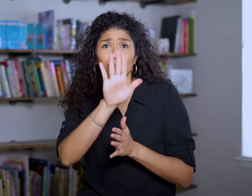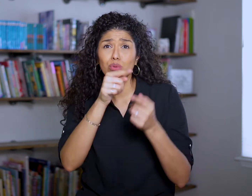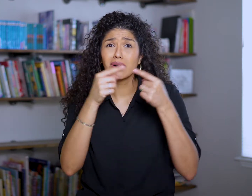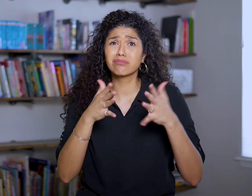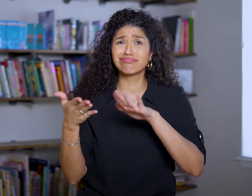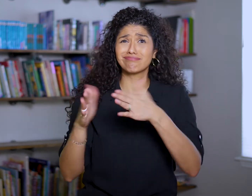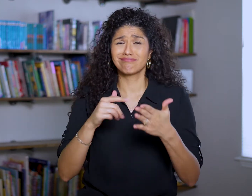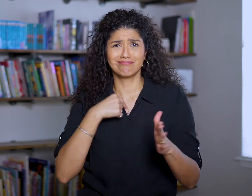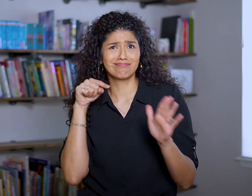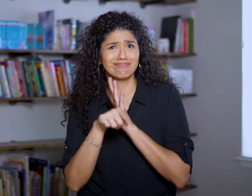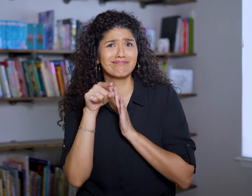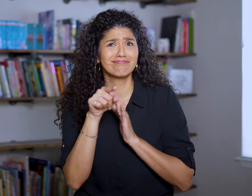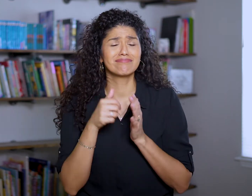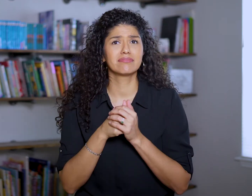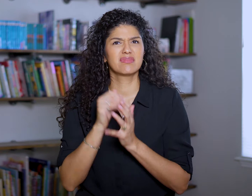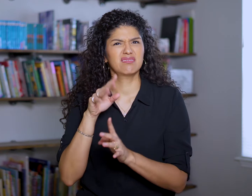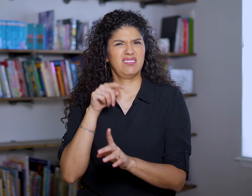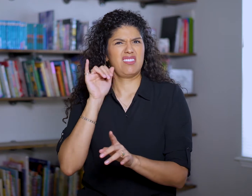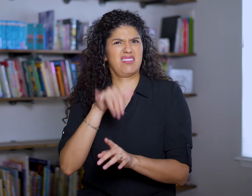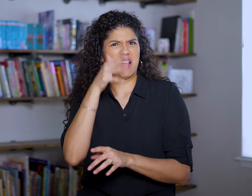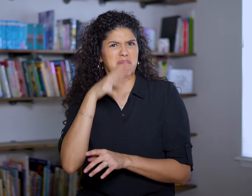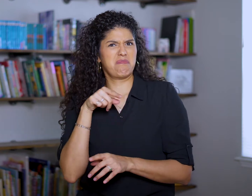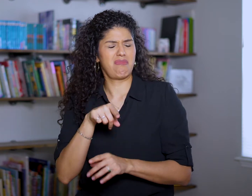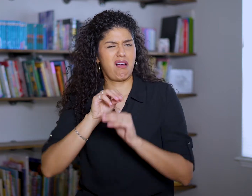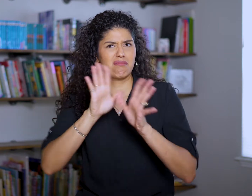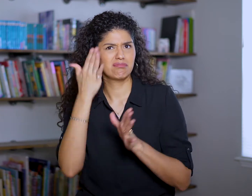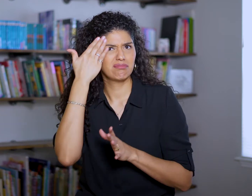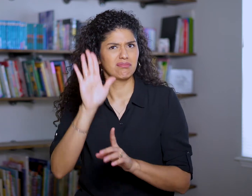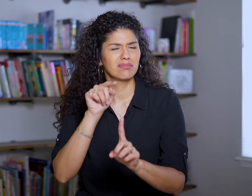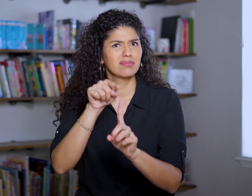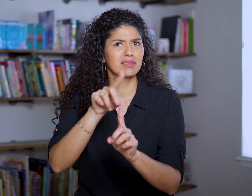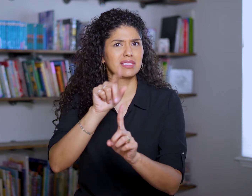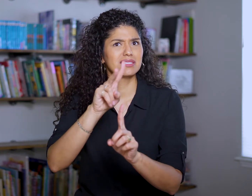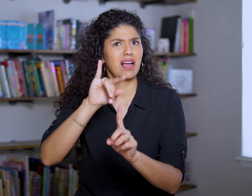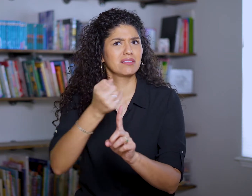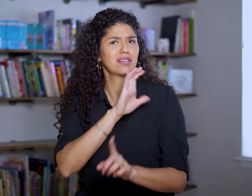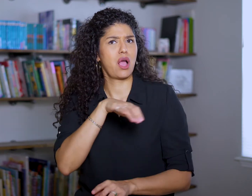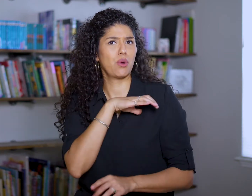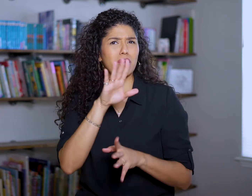“Your enemy is dead and I killed him!” This guy obviously doesn’t know David’s character.